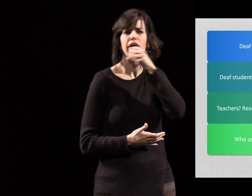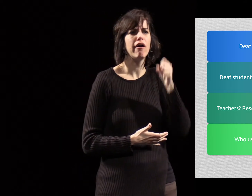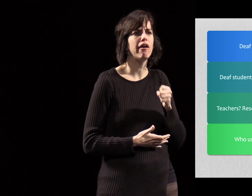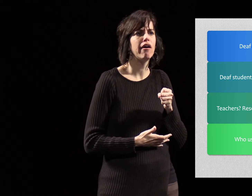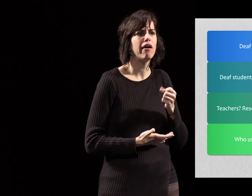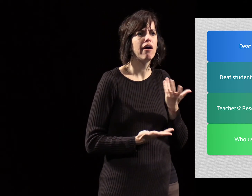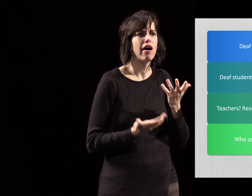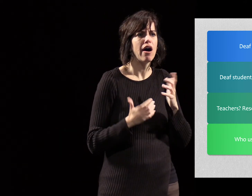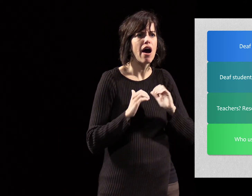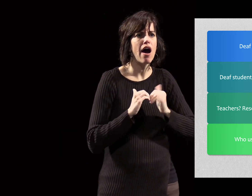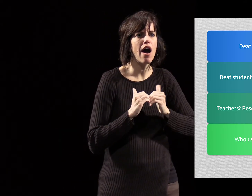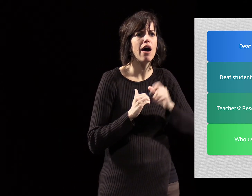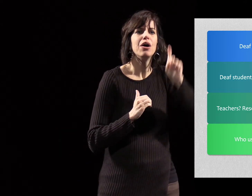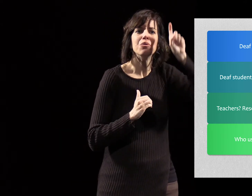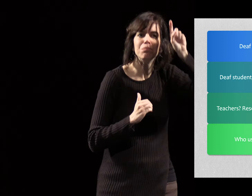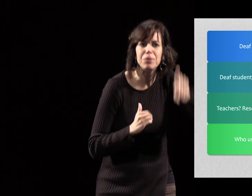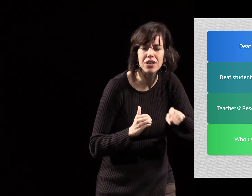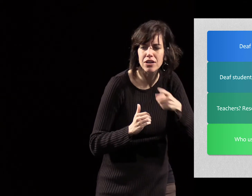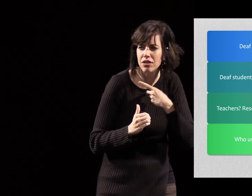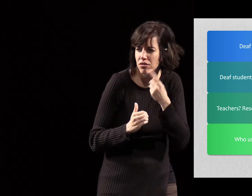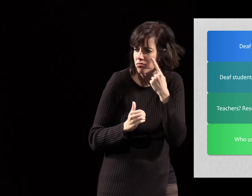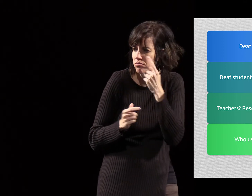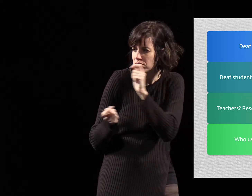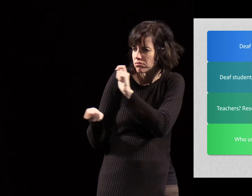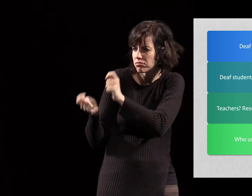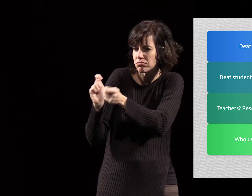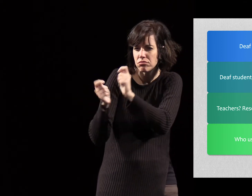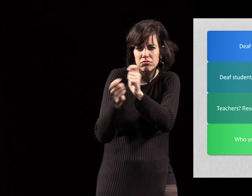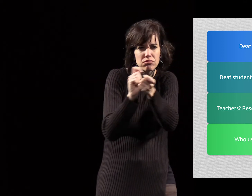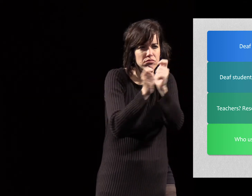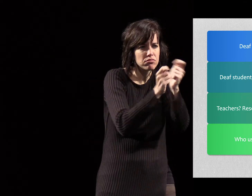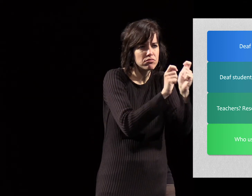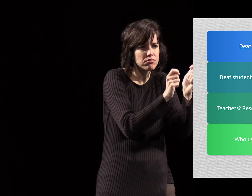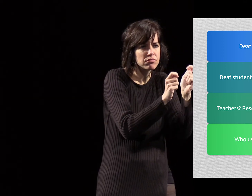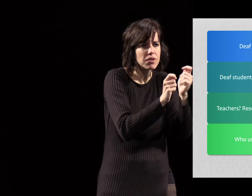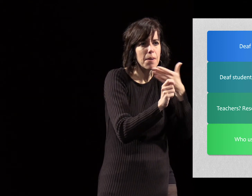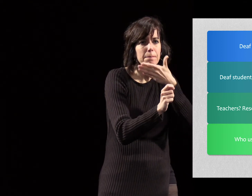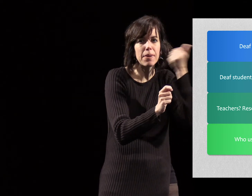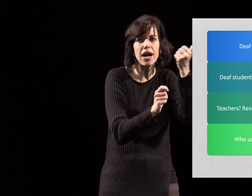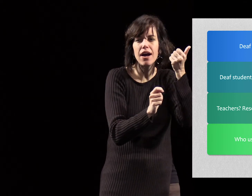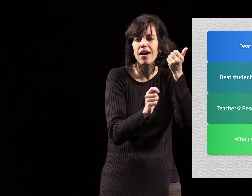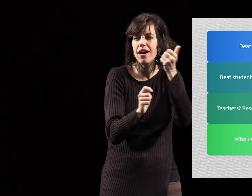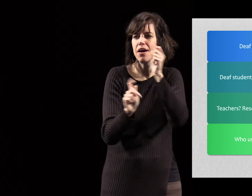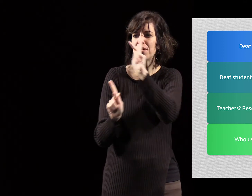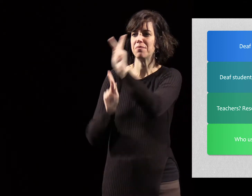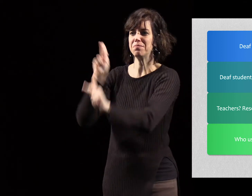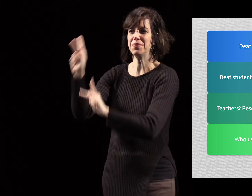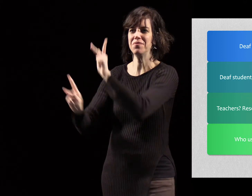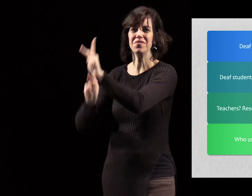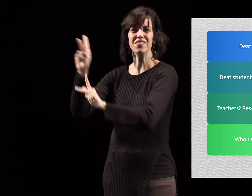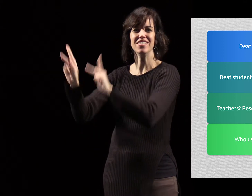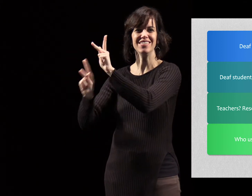but older people, it's a little--it's a little tough. You have to make changes and adaptations for them.